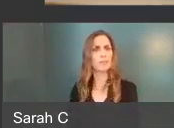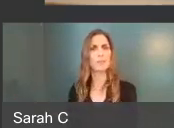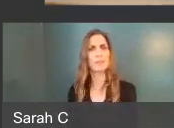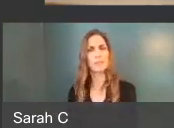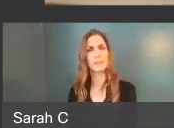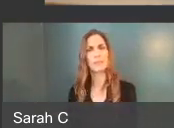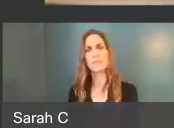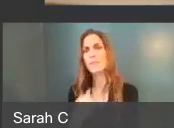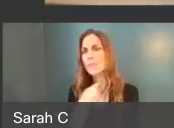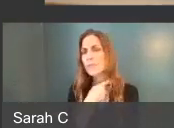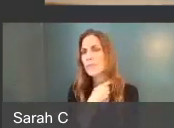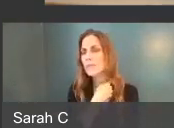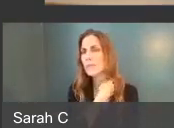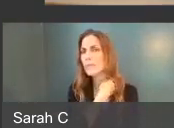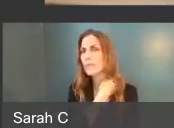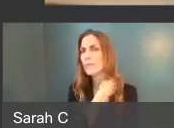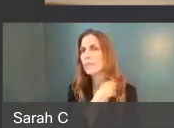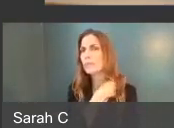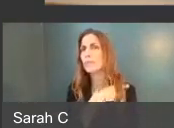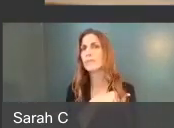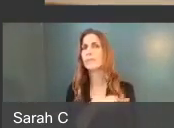[Commissioner Arkoosh] So I'll say a couple general words and then